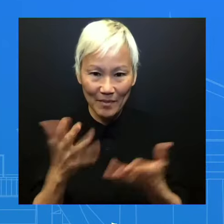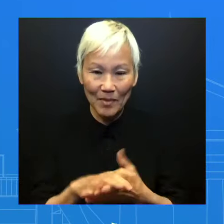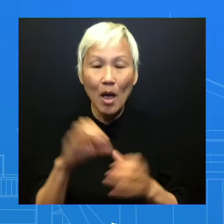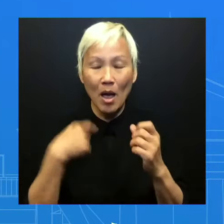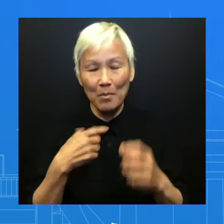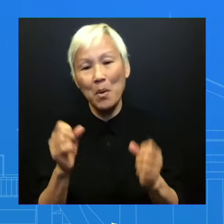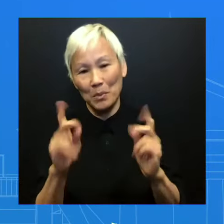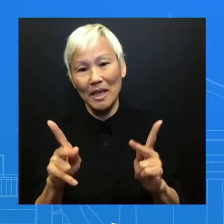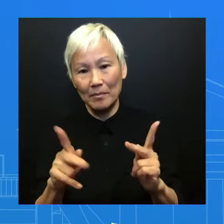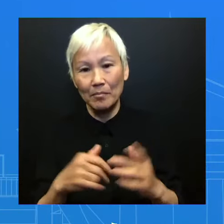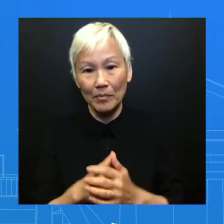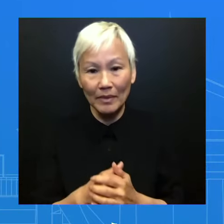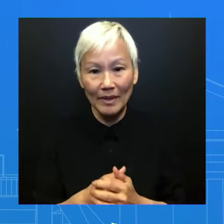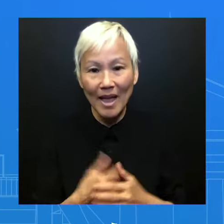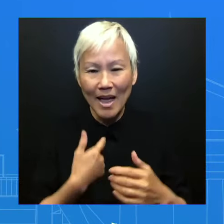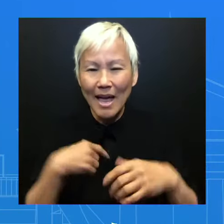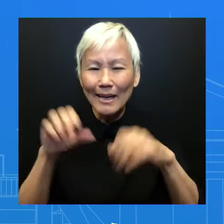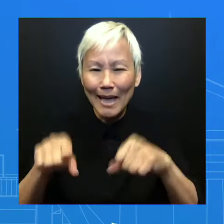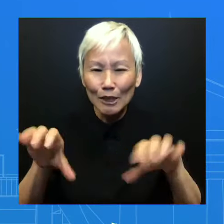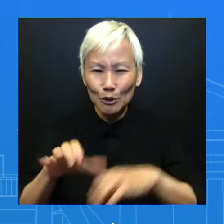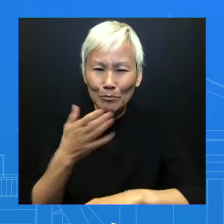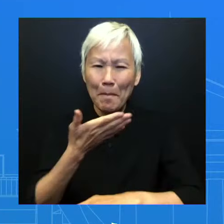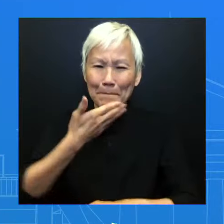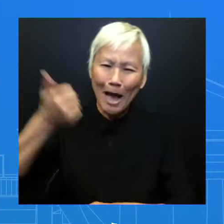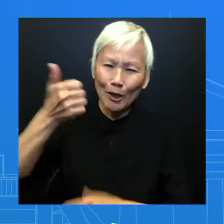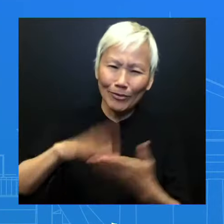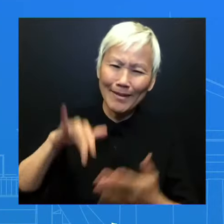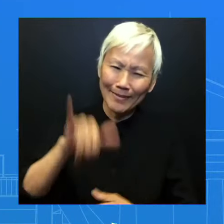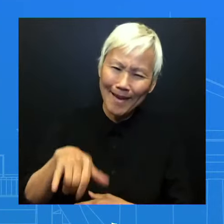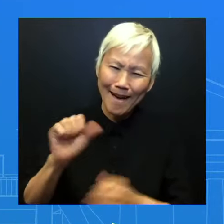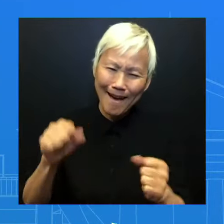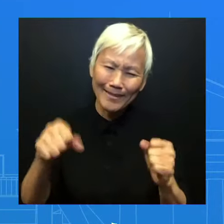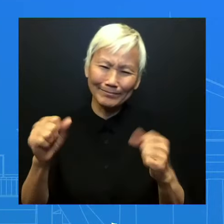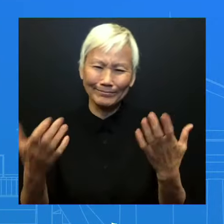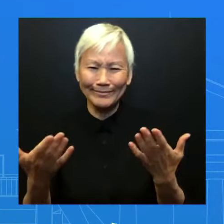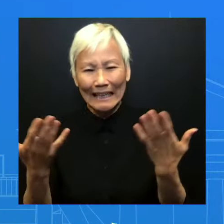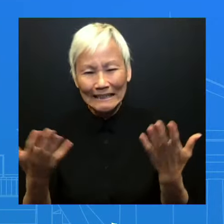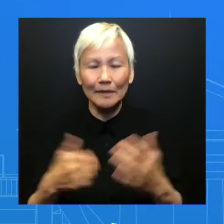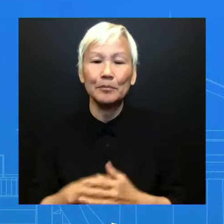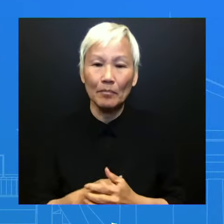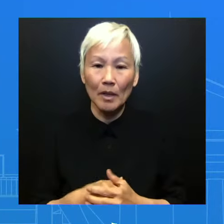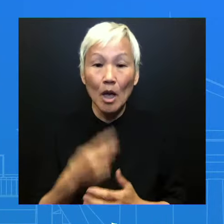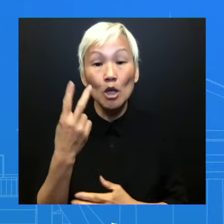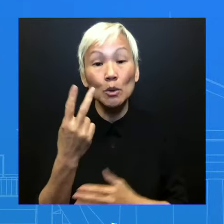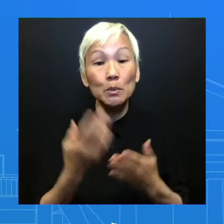The Press: So, two questions. Ms. Jean-Pierre: Yes. The Press: Two subjects. First, given the status of the debt limit talks that you just outlined,